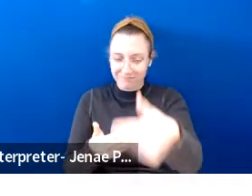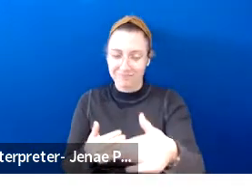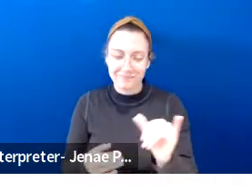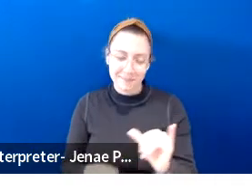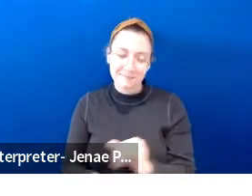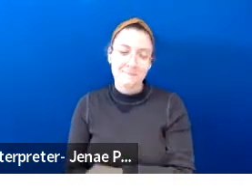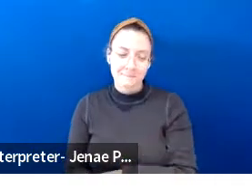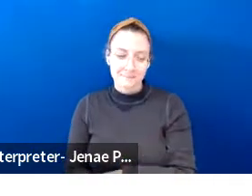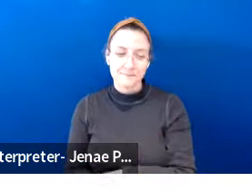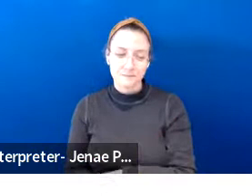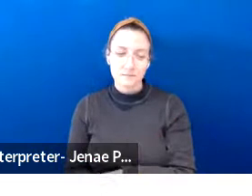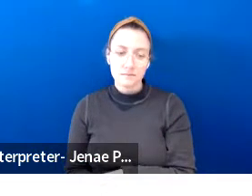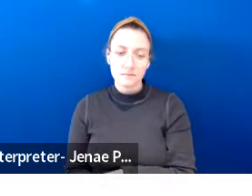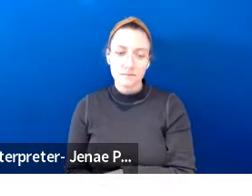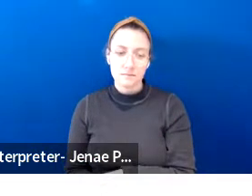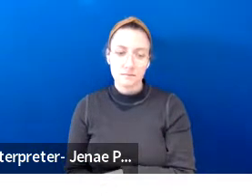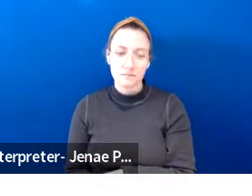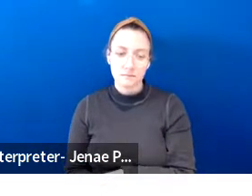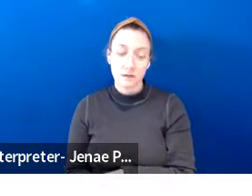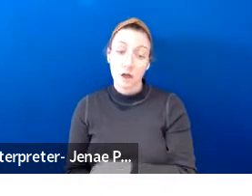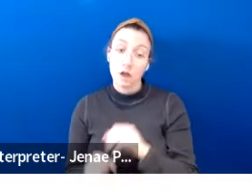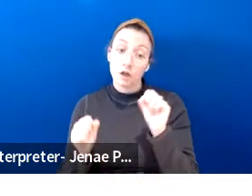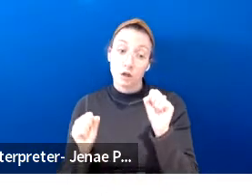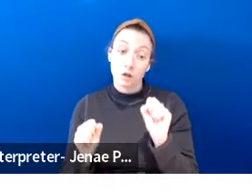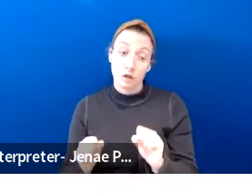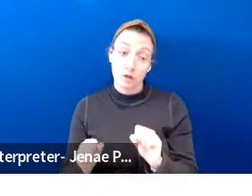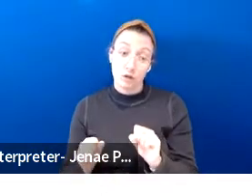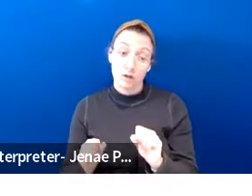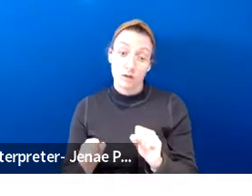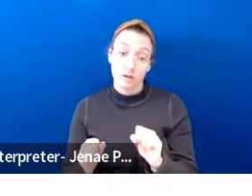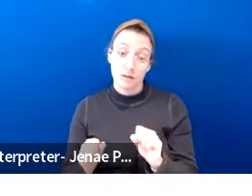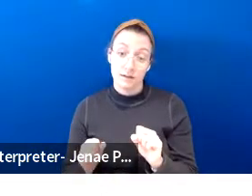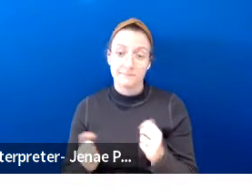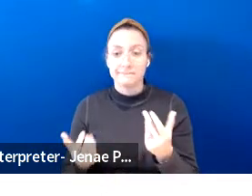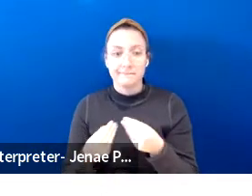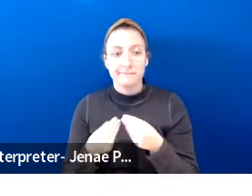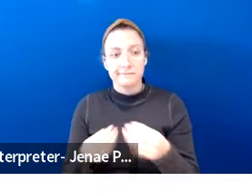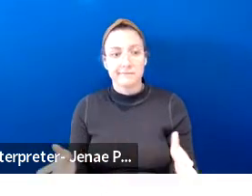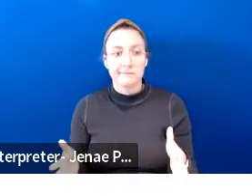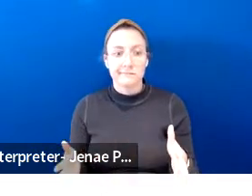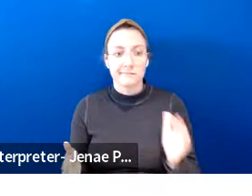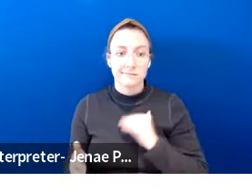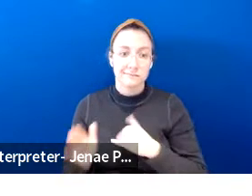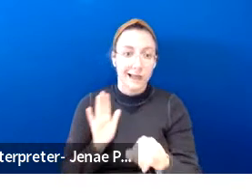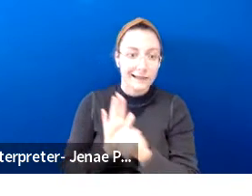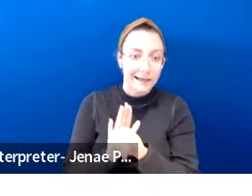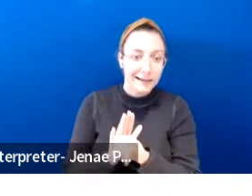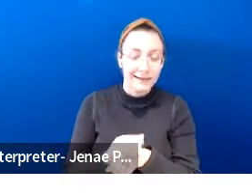So we can experience loss of intangible things like our our identity is something with our identity